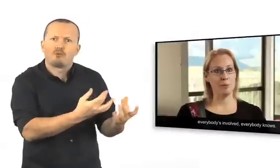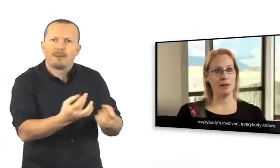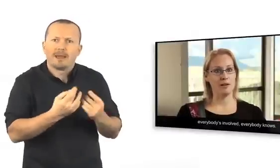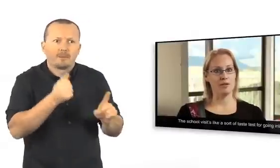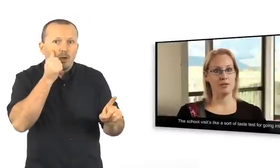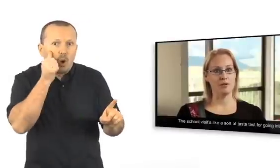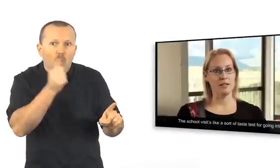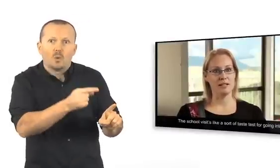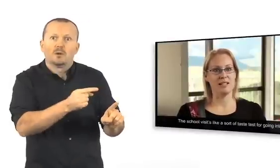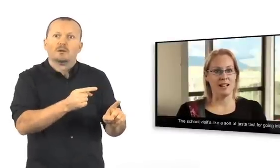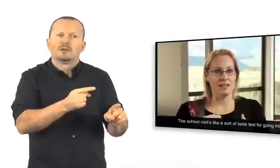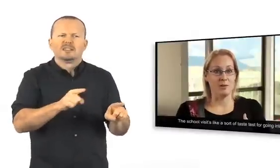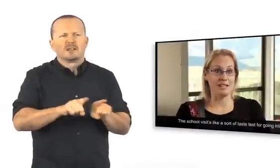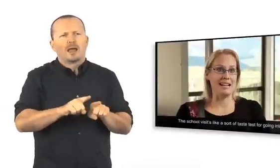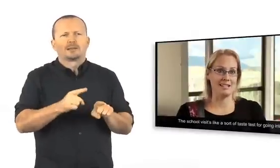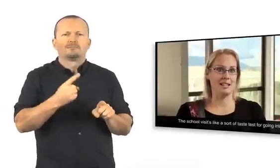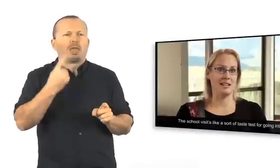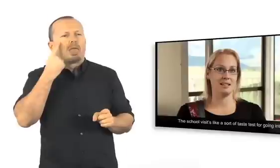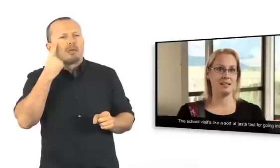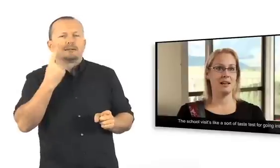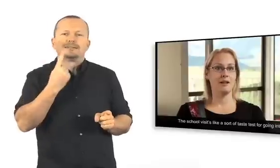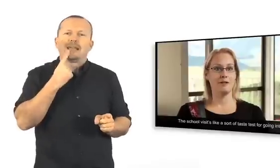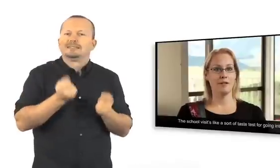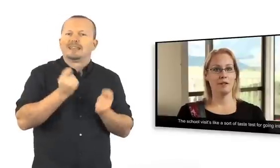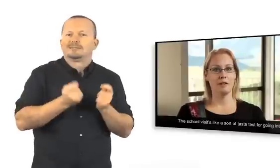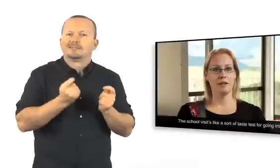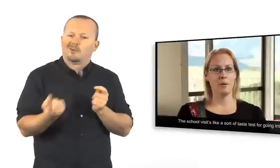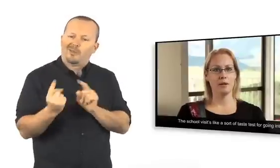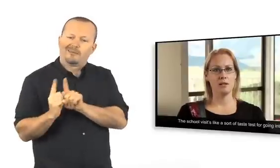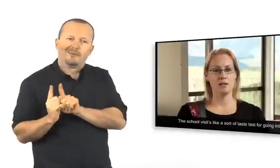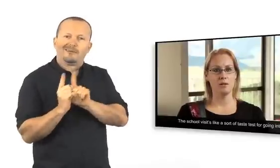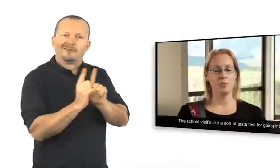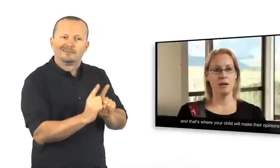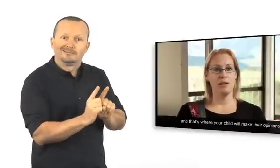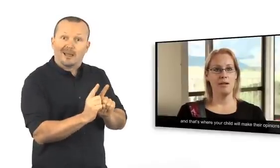everybody knows. The school visit’s like a sort of taste test for going into school